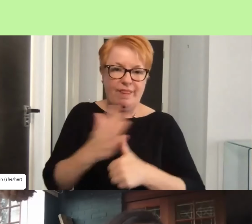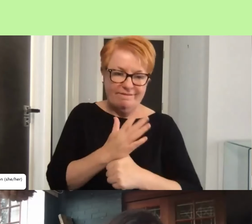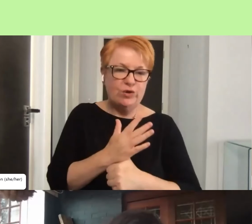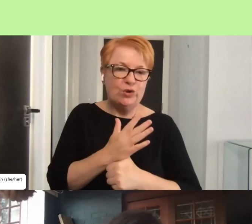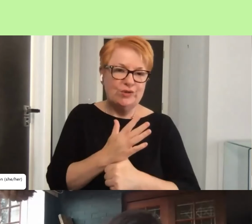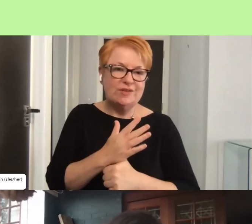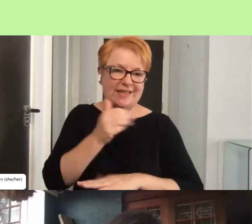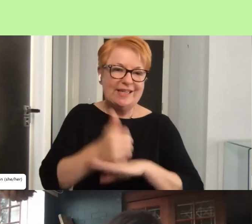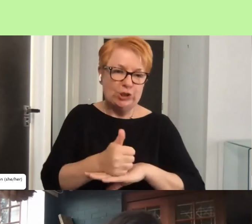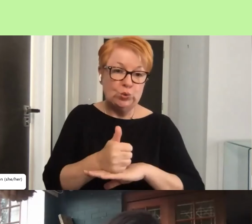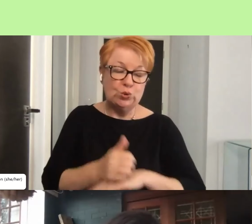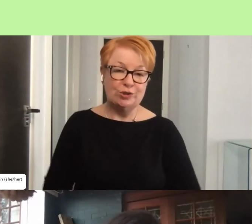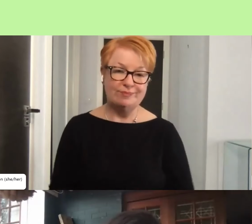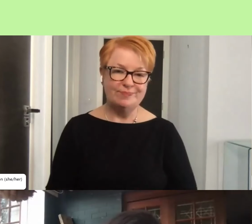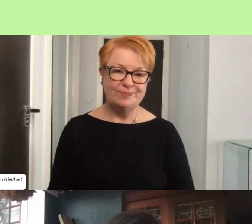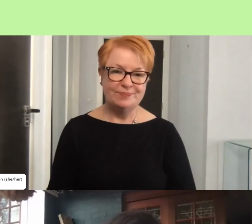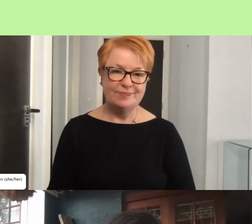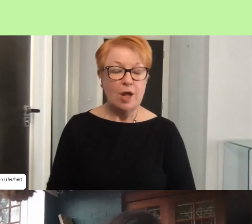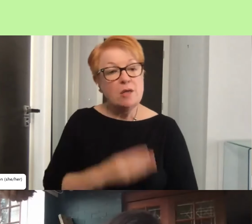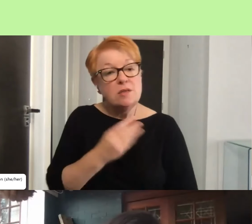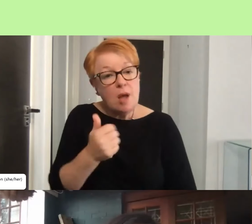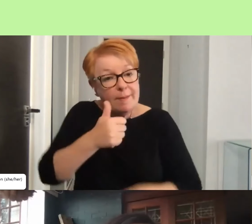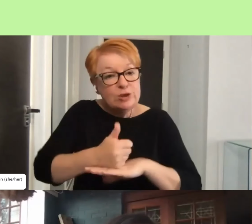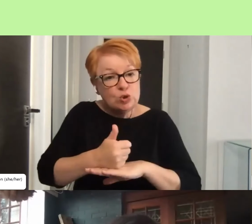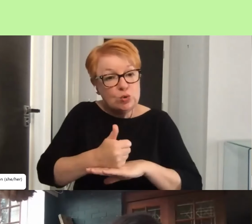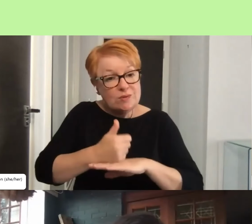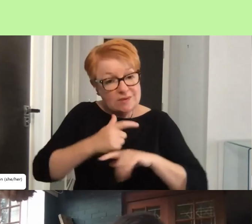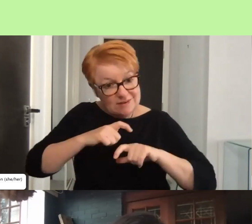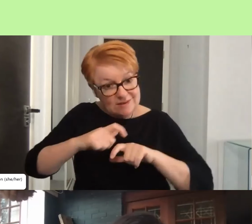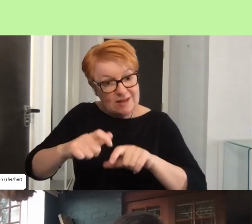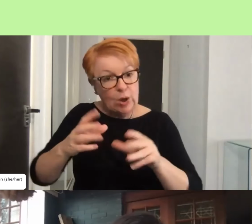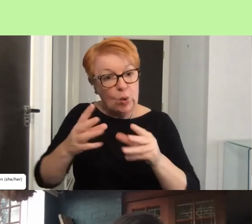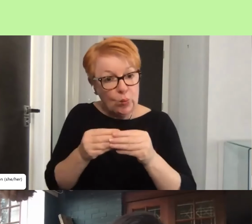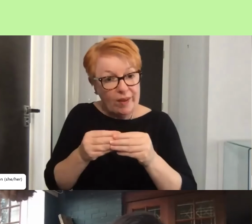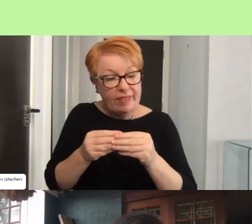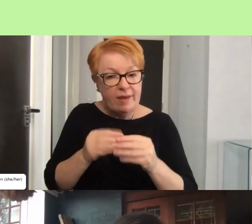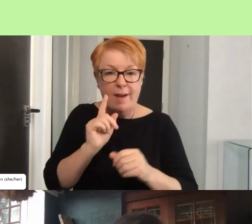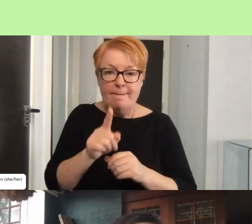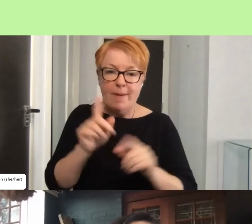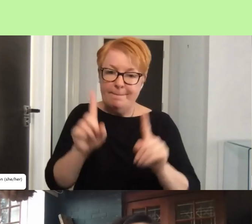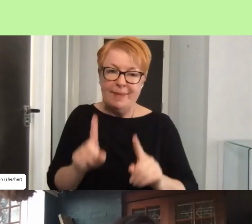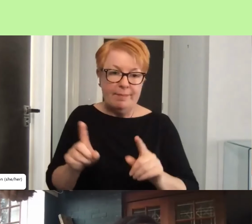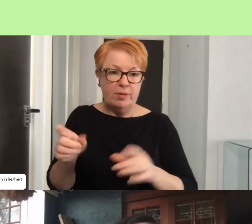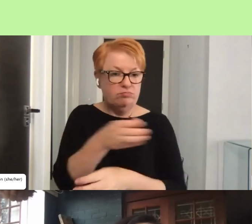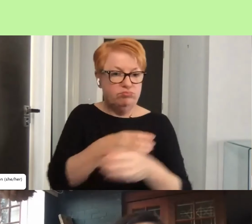because institutions may stay there but might also disappear. But people change all the time. So, they don't always stay there.